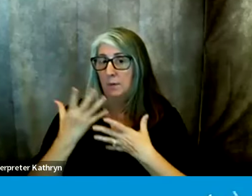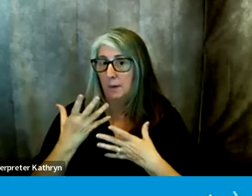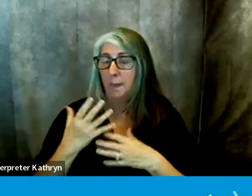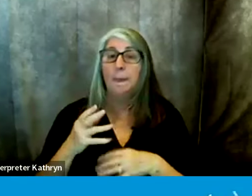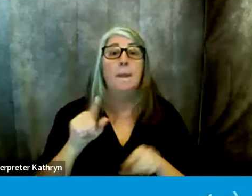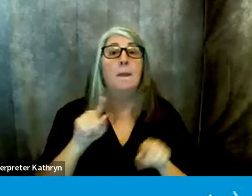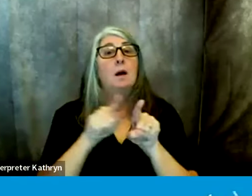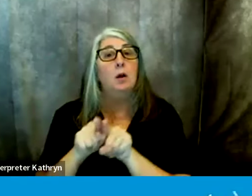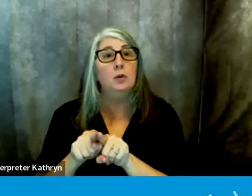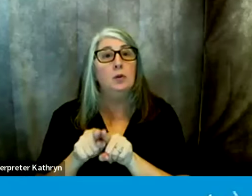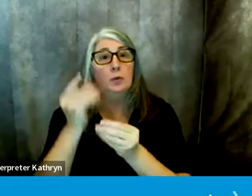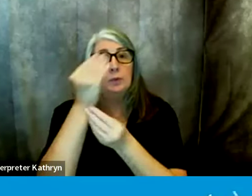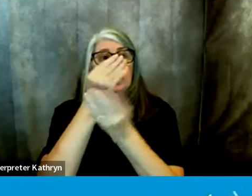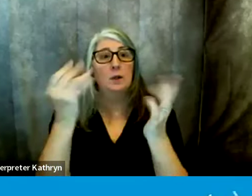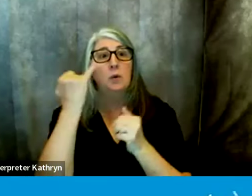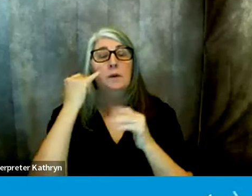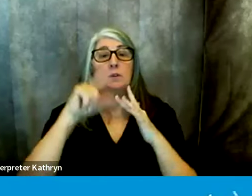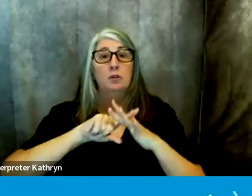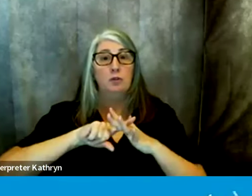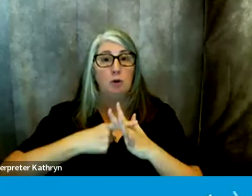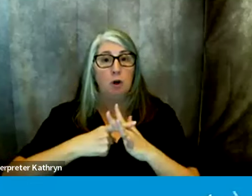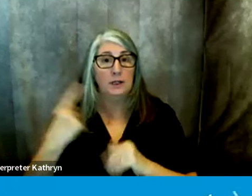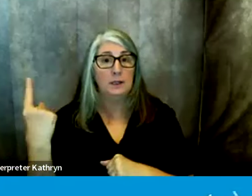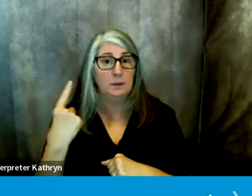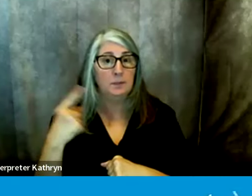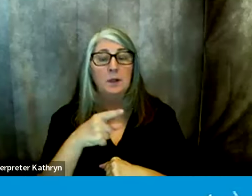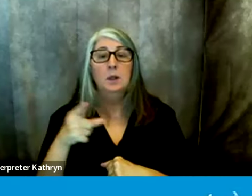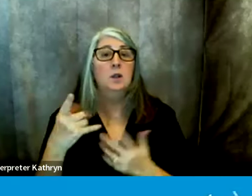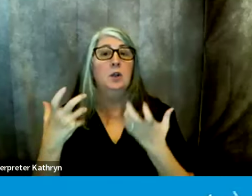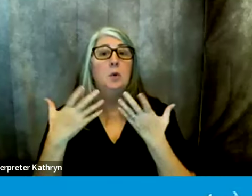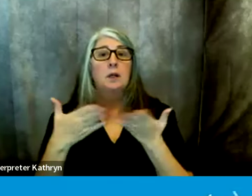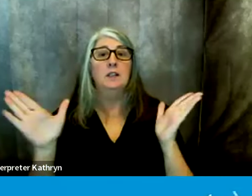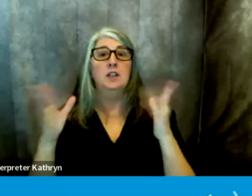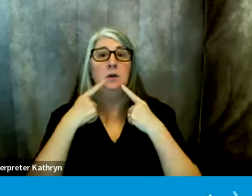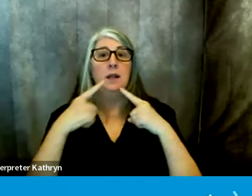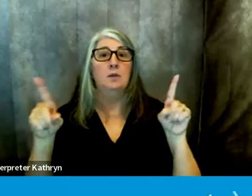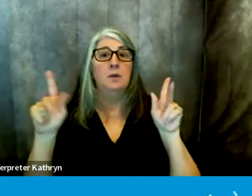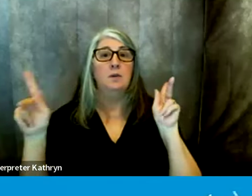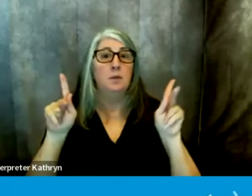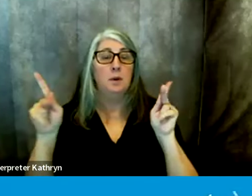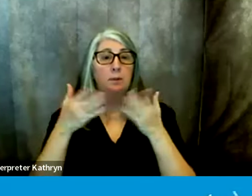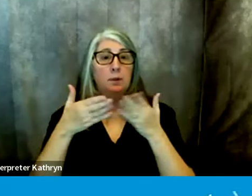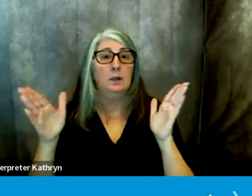if you guys are starting something and you want to just a general announcement to the public, you can always ask nurse Linda to post it